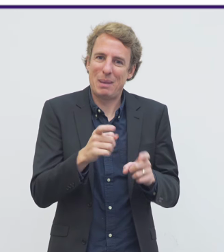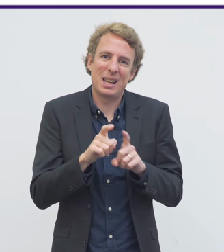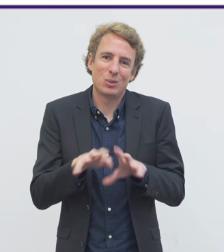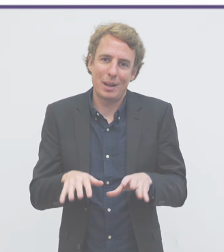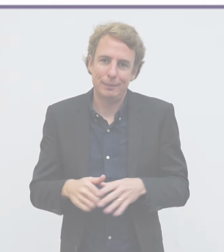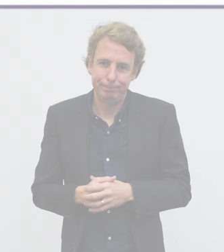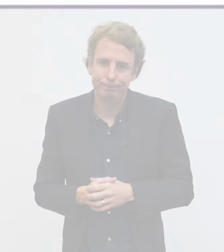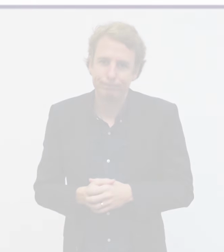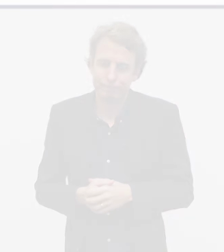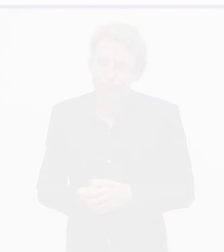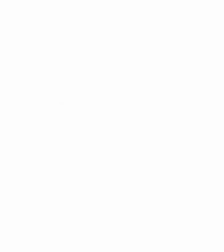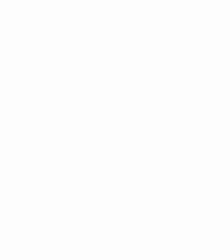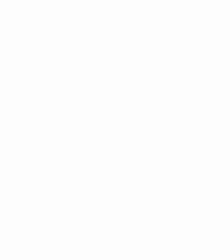[appaluse]